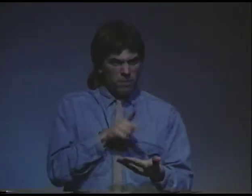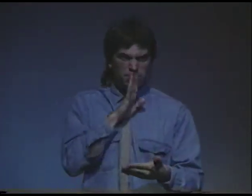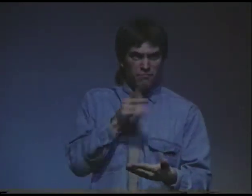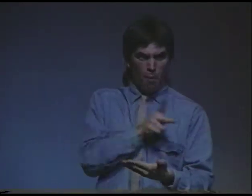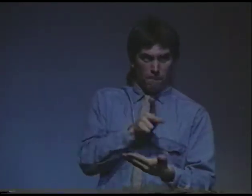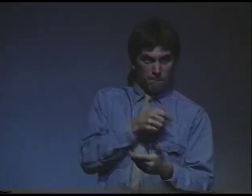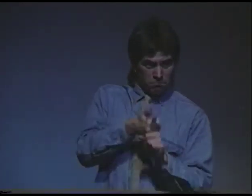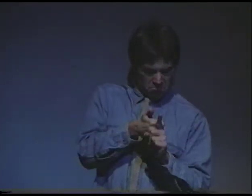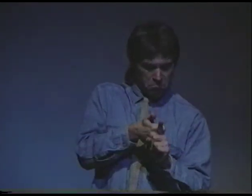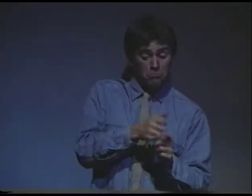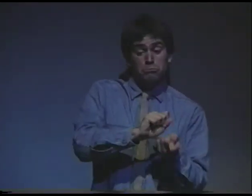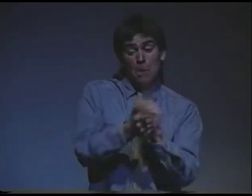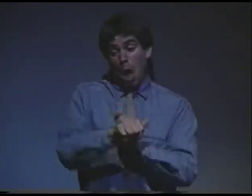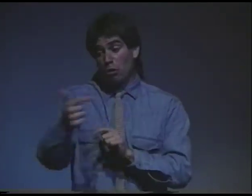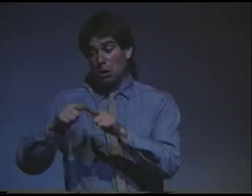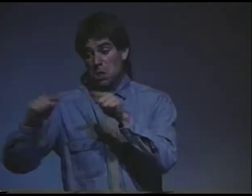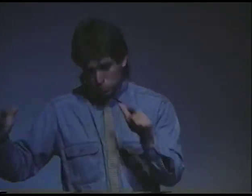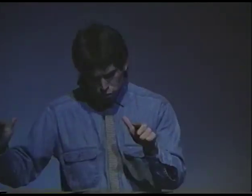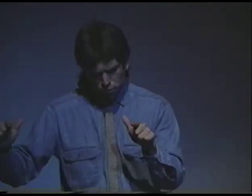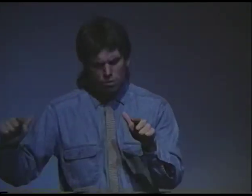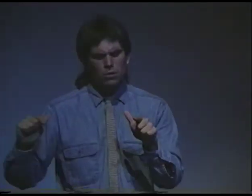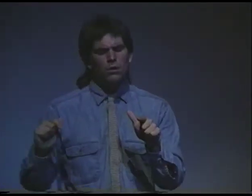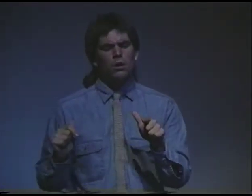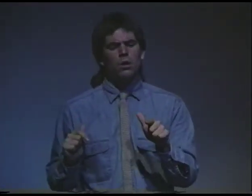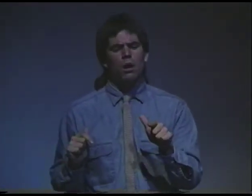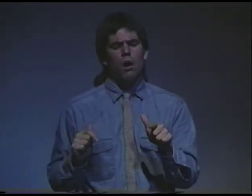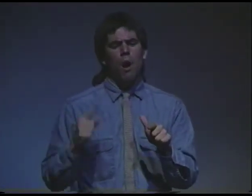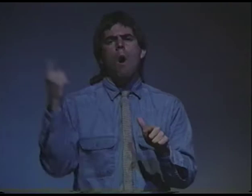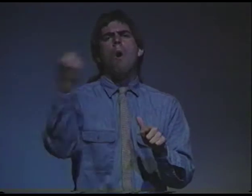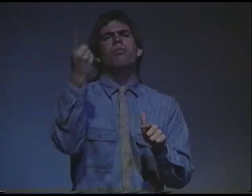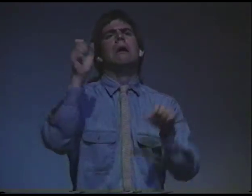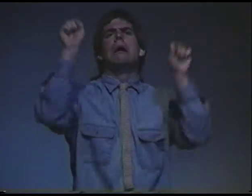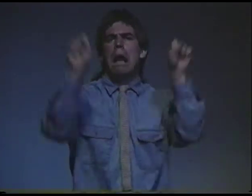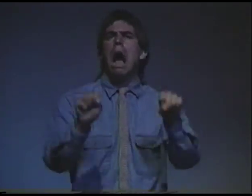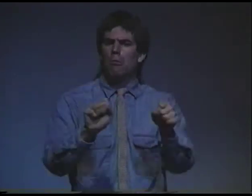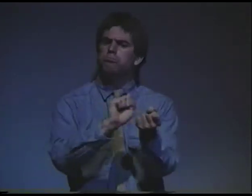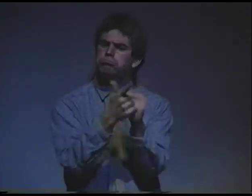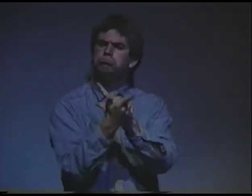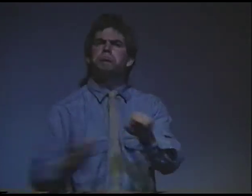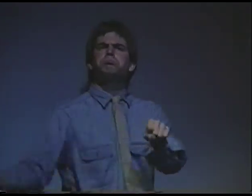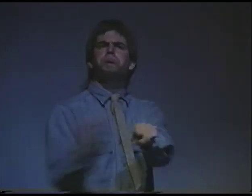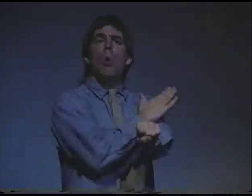to another language, a poem into another language,